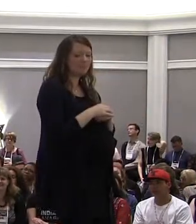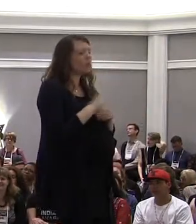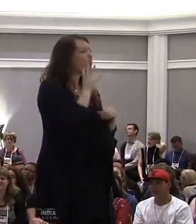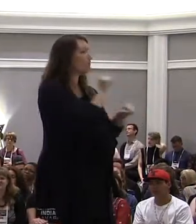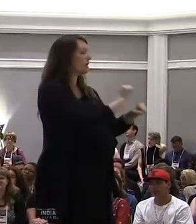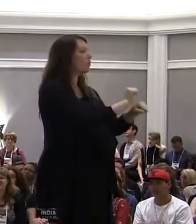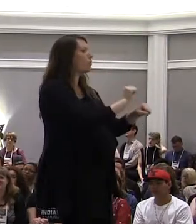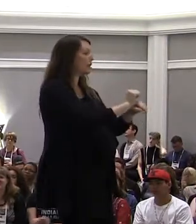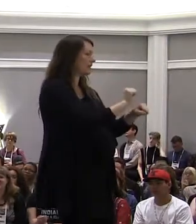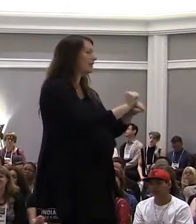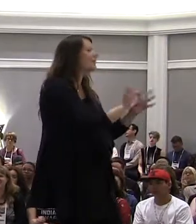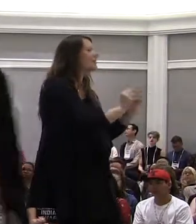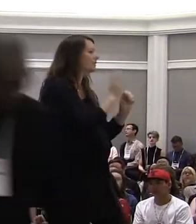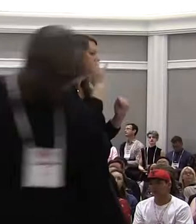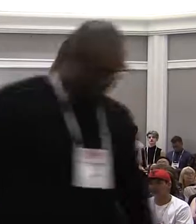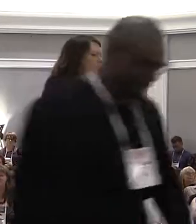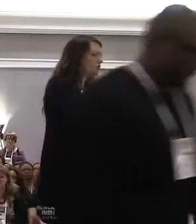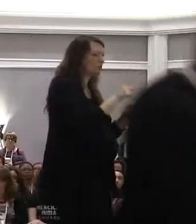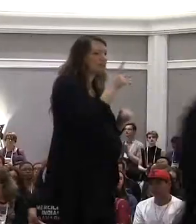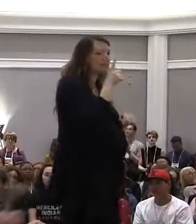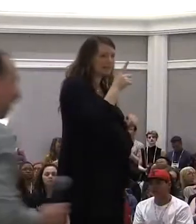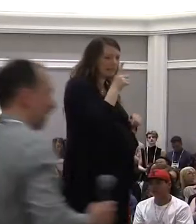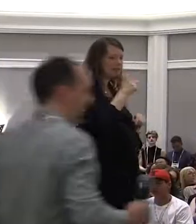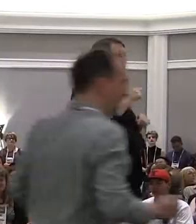(applauding)